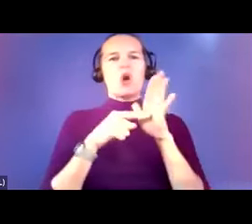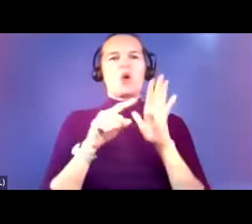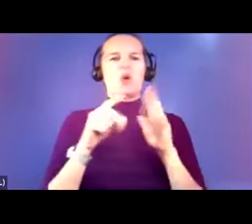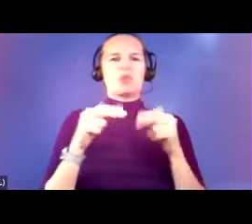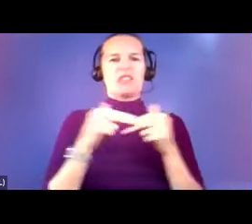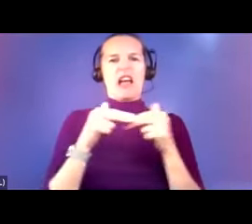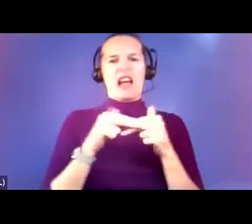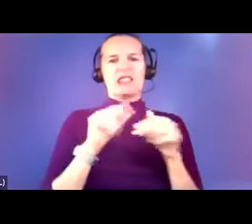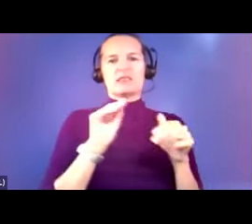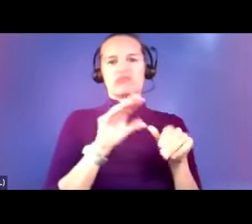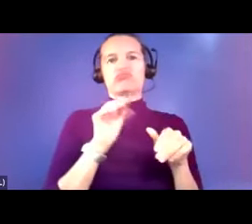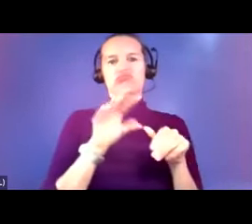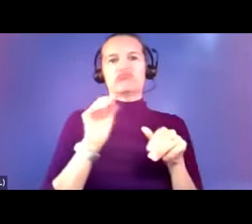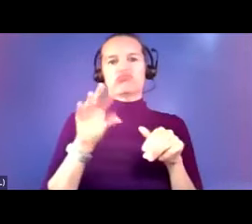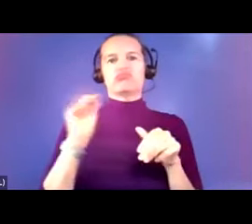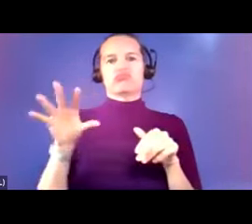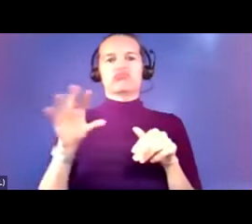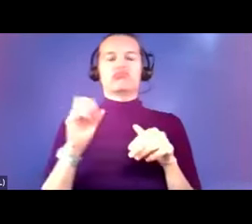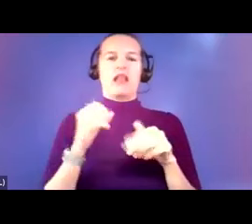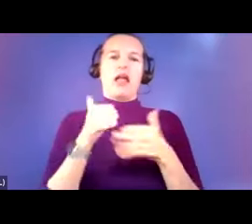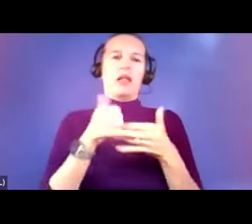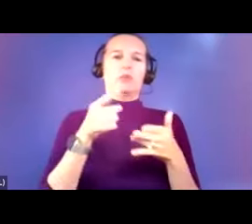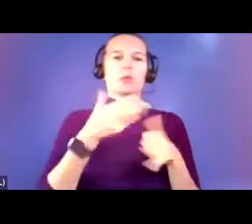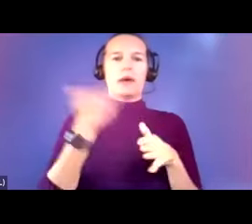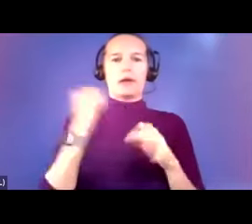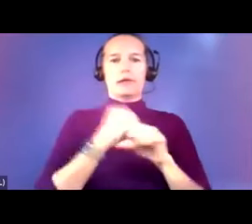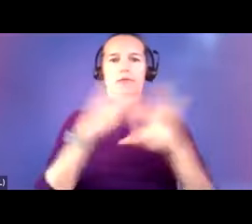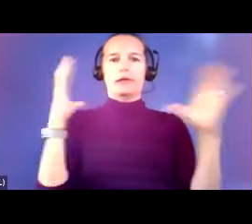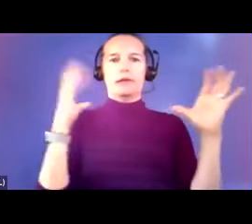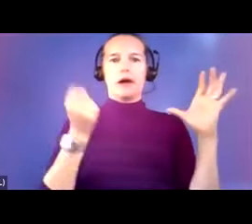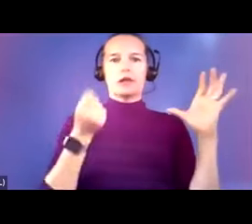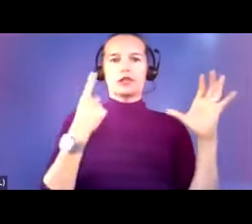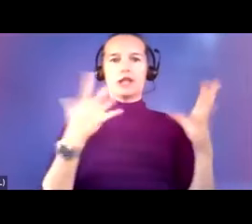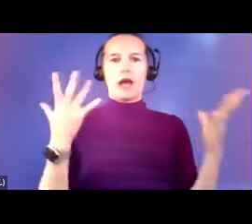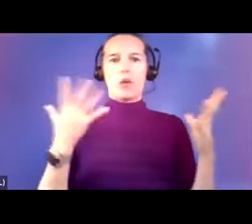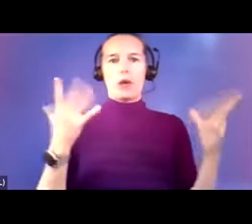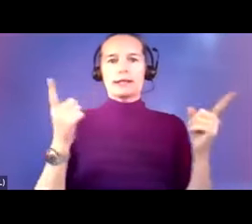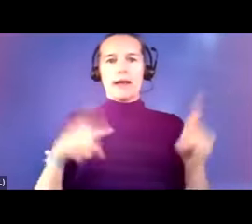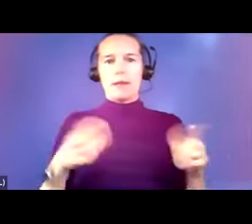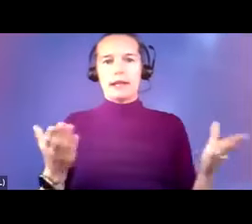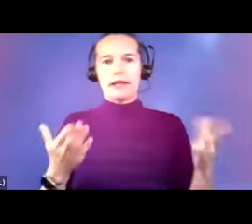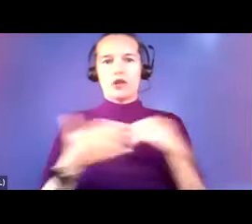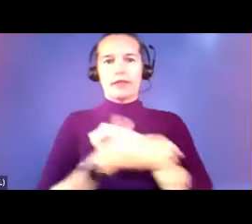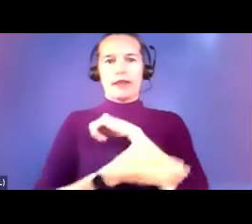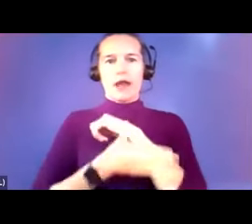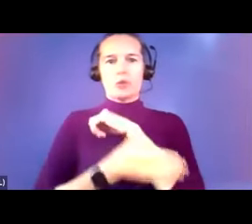to better understand where we are in terms of the blueprint for a safer